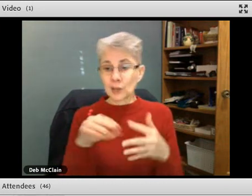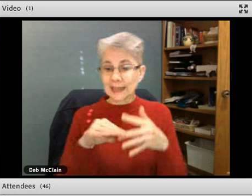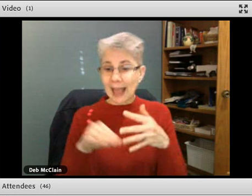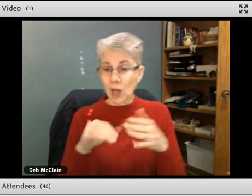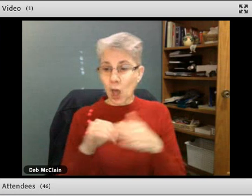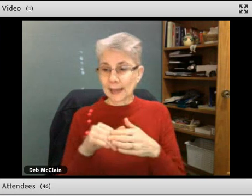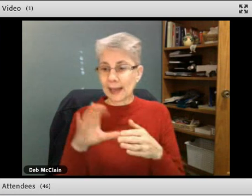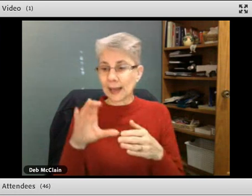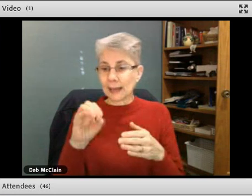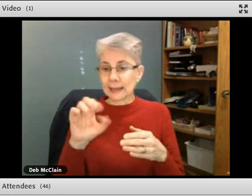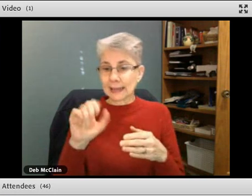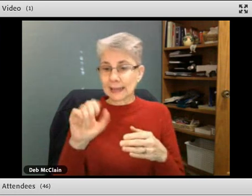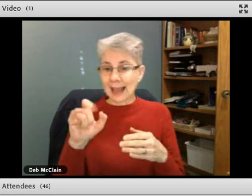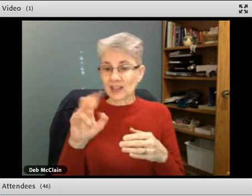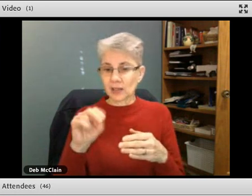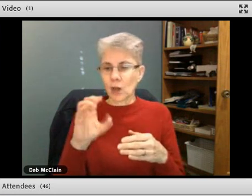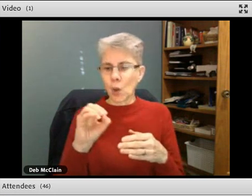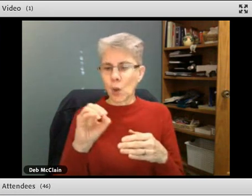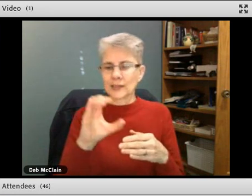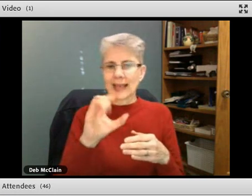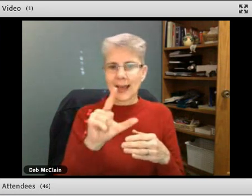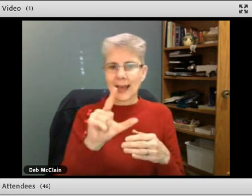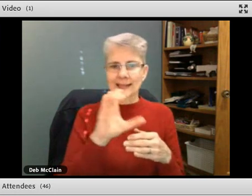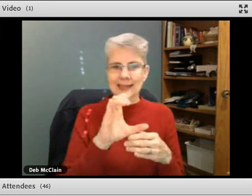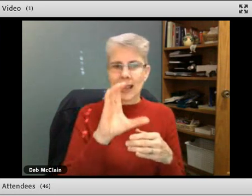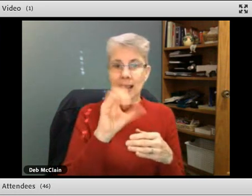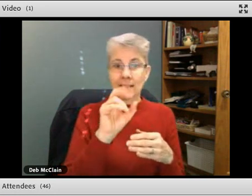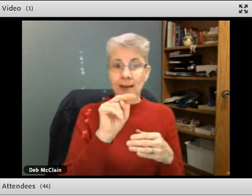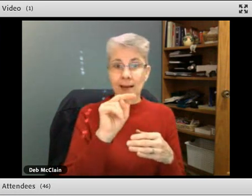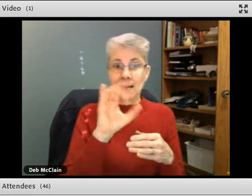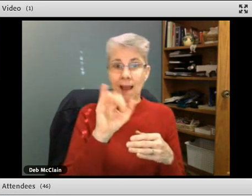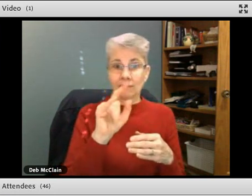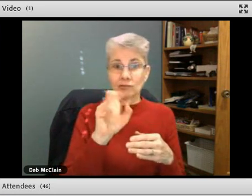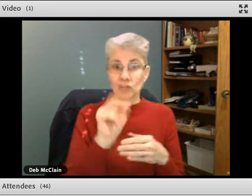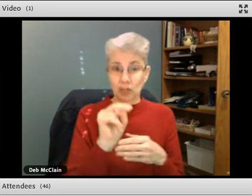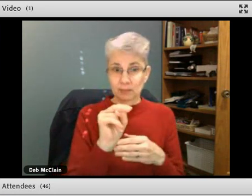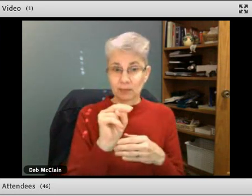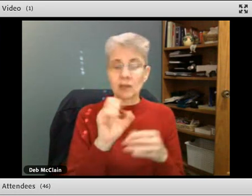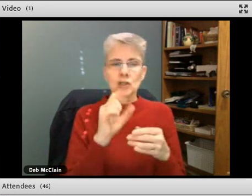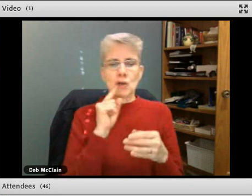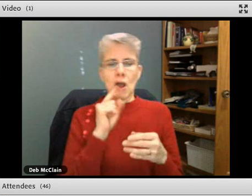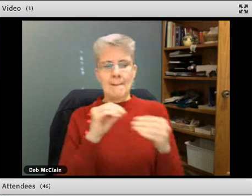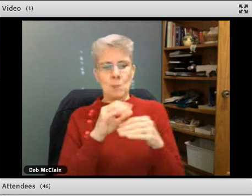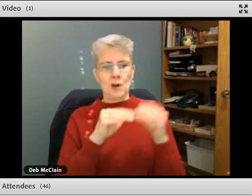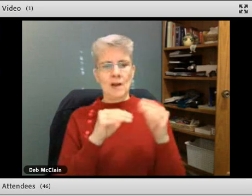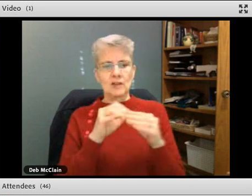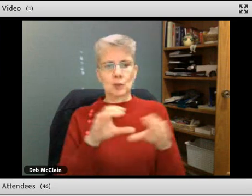I'm more comfortable doing my cataloging there. But there's some advantages.